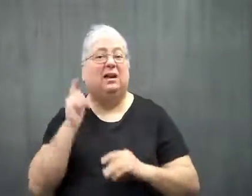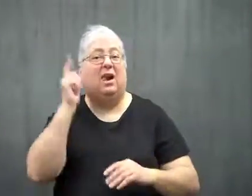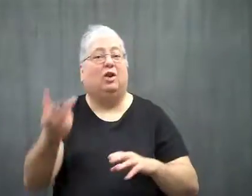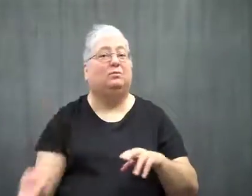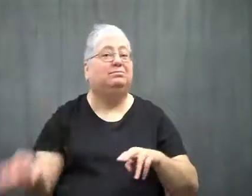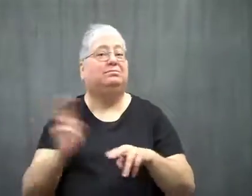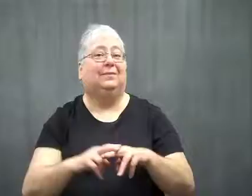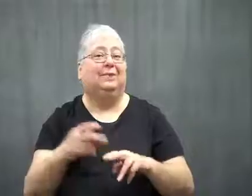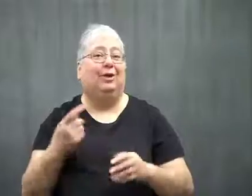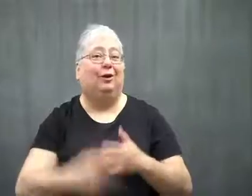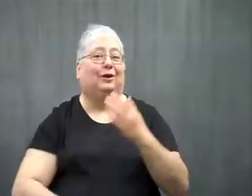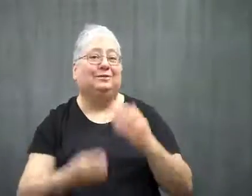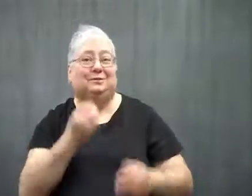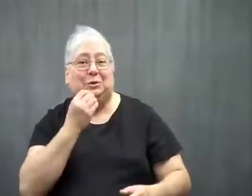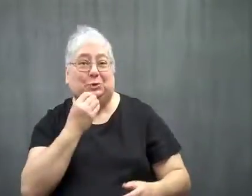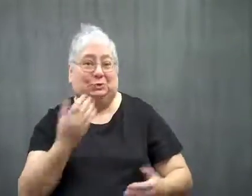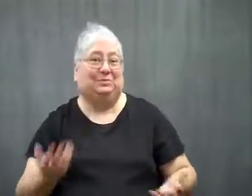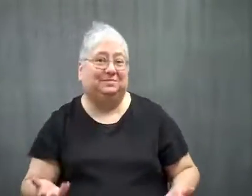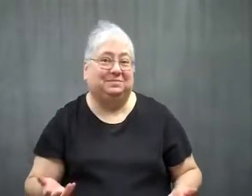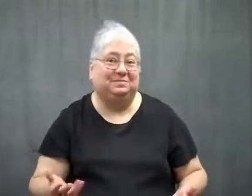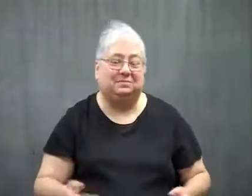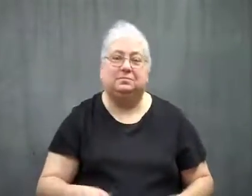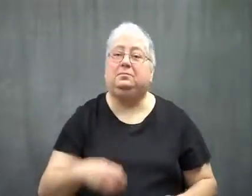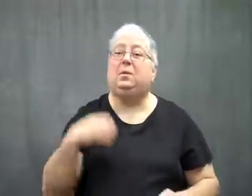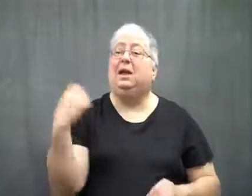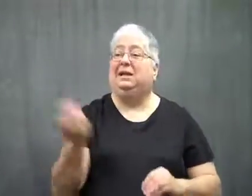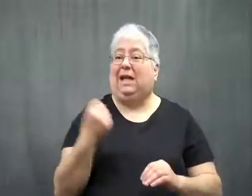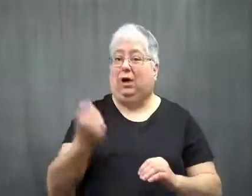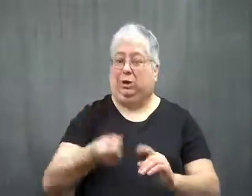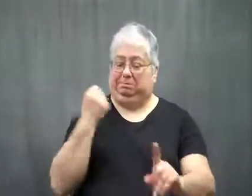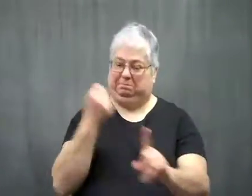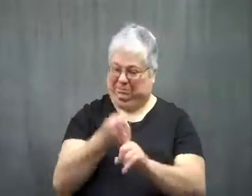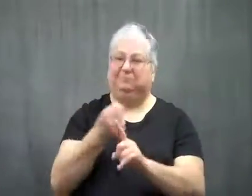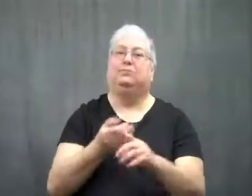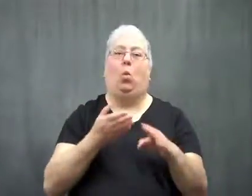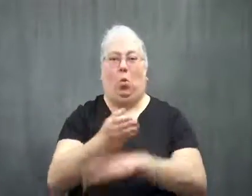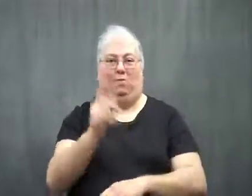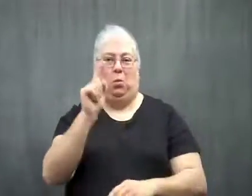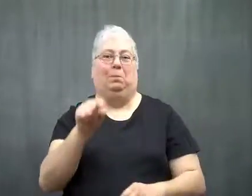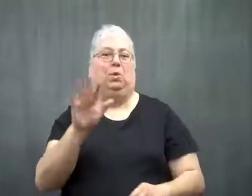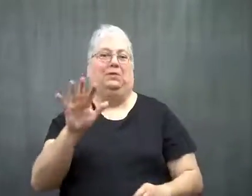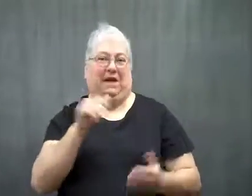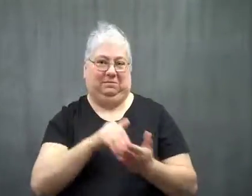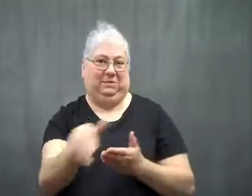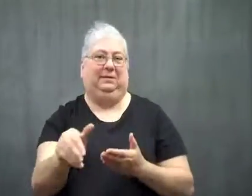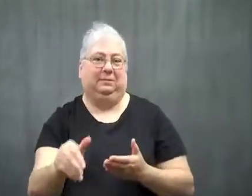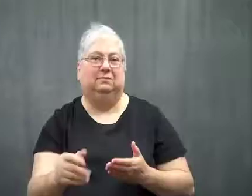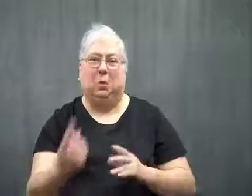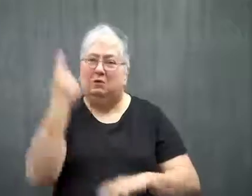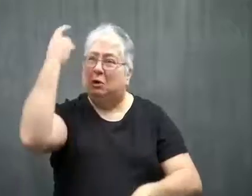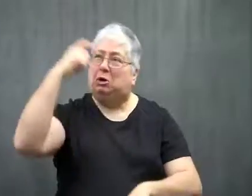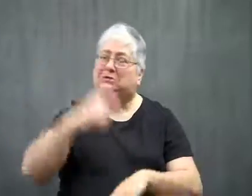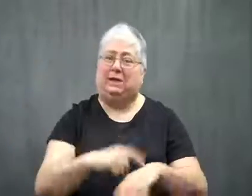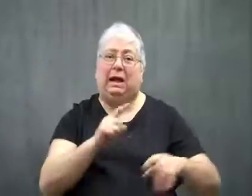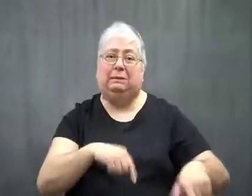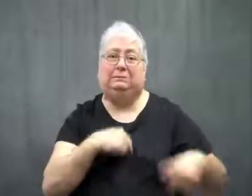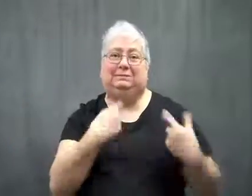This all may result in an increase in food prices. On Saturday, it went over 1.5 million cfs for the first time since 1973.